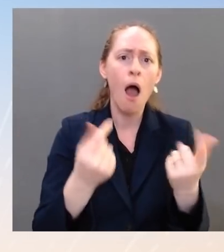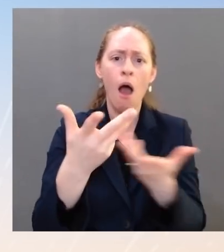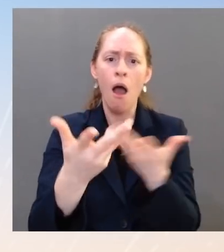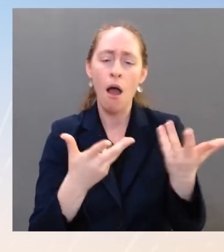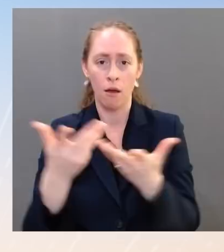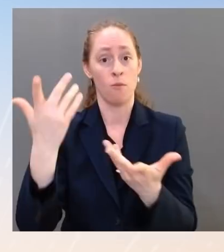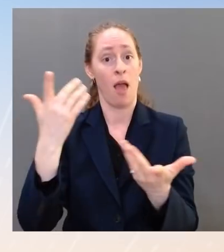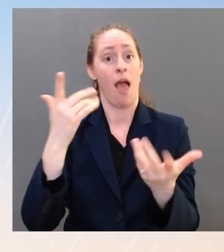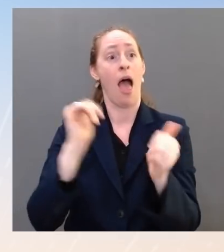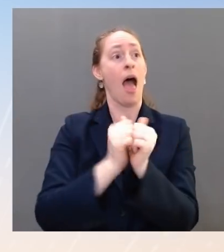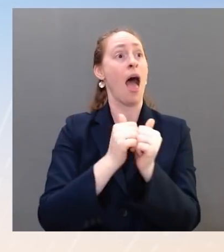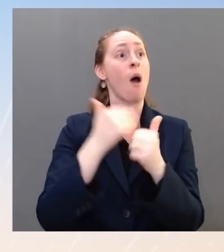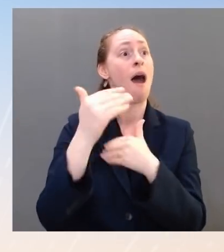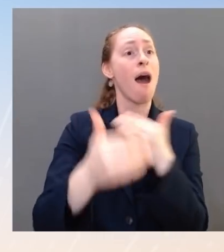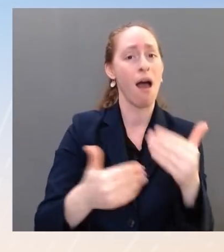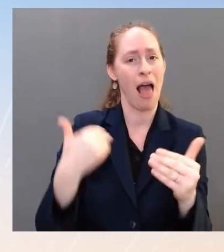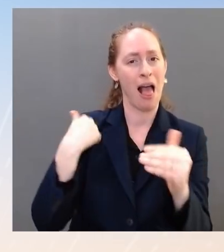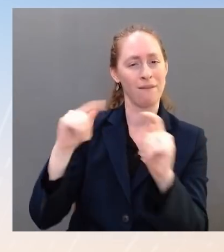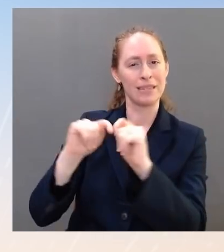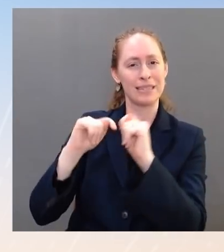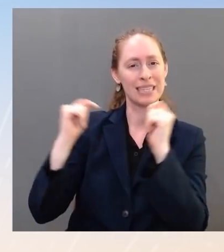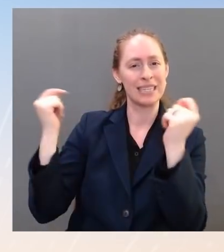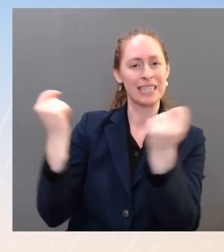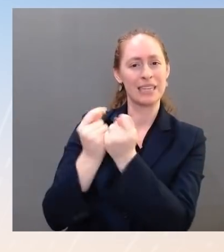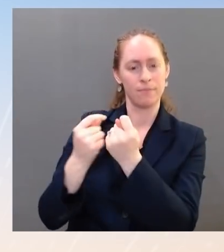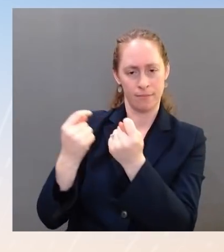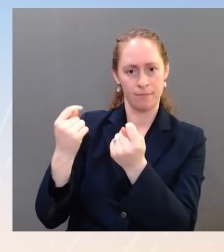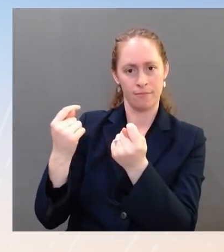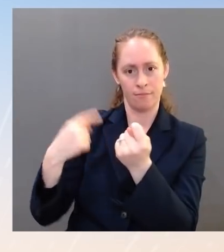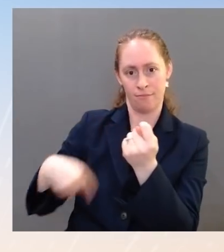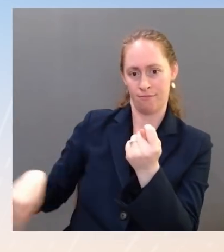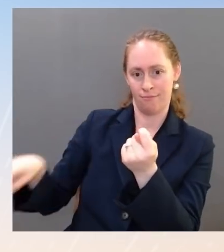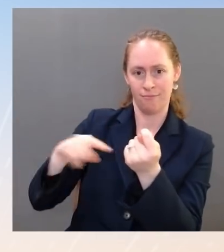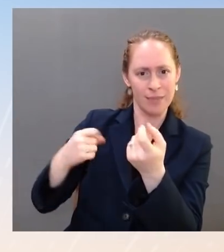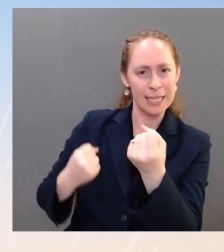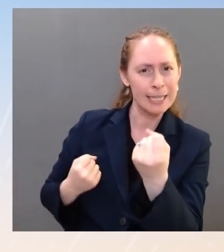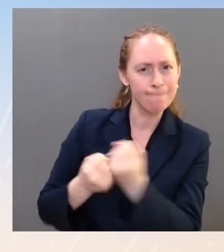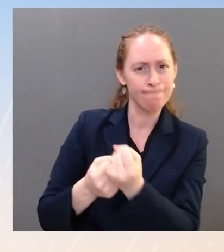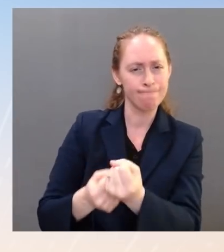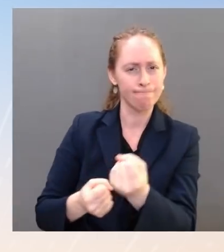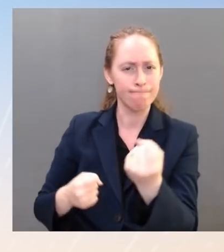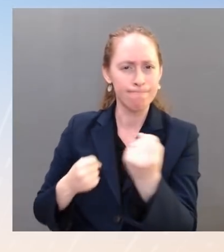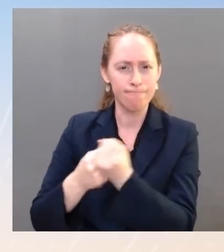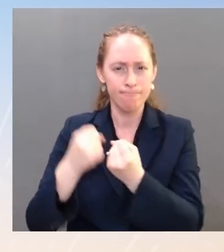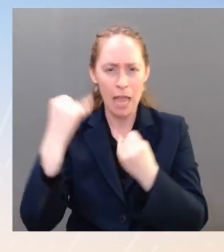how each one of these agencies are coordinating. And you saw an example just today with Senator Granholm